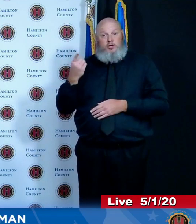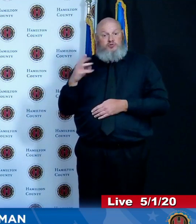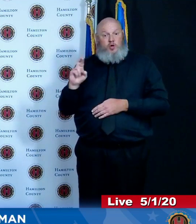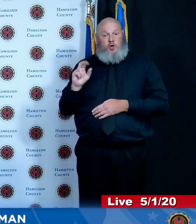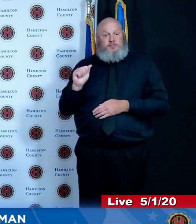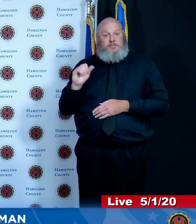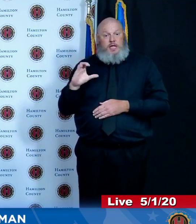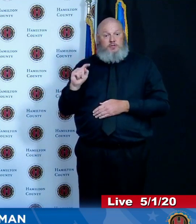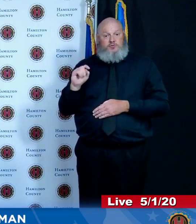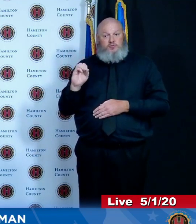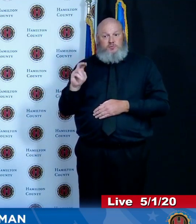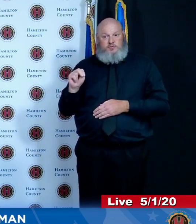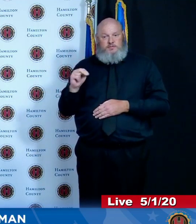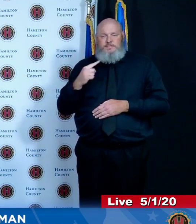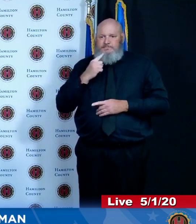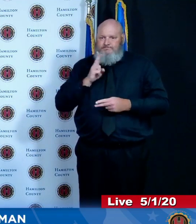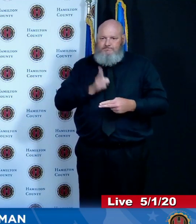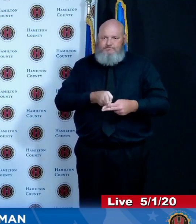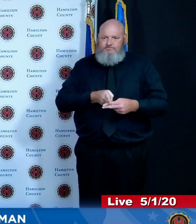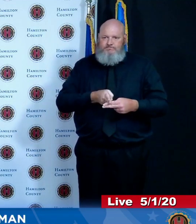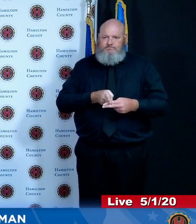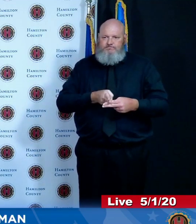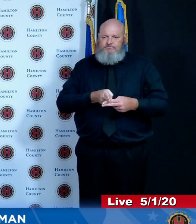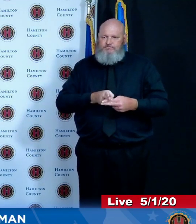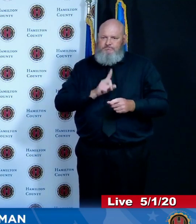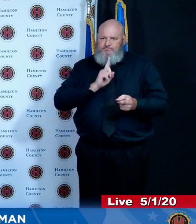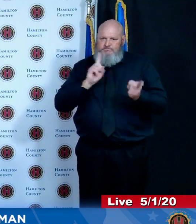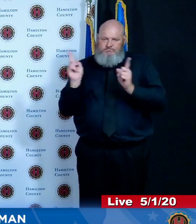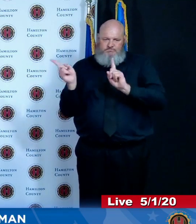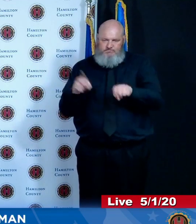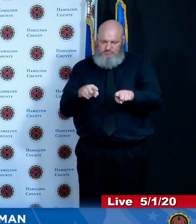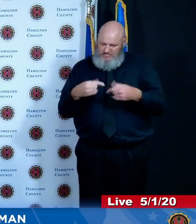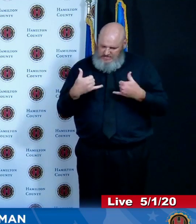absolutely a very reasonable one and I recommend every restaurant take the time